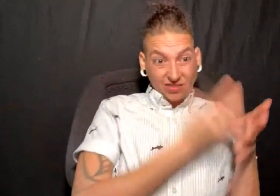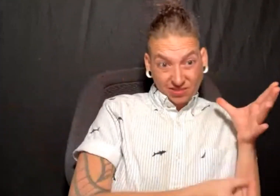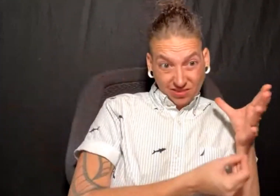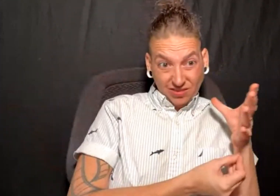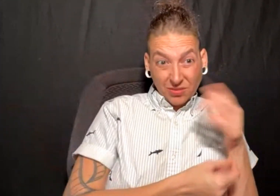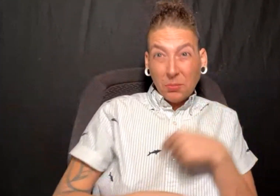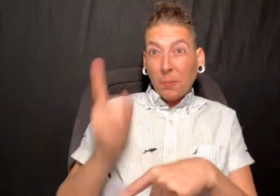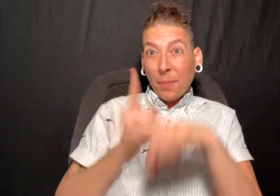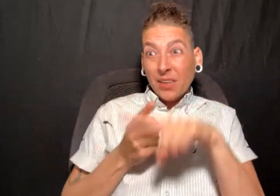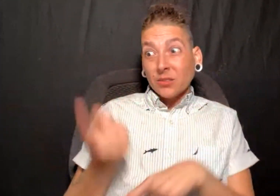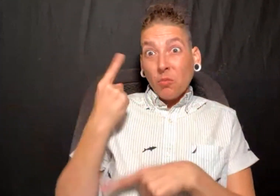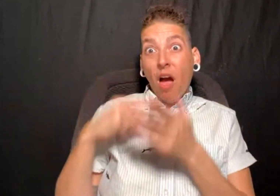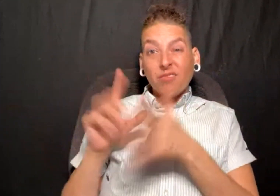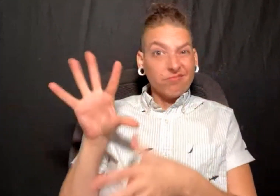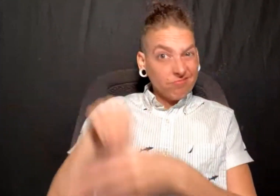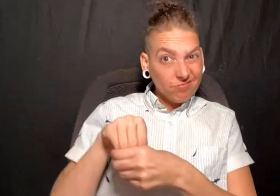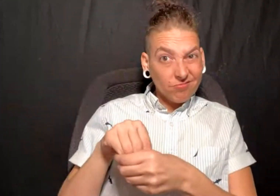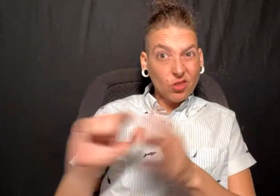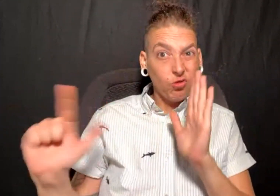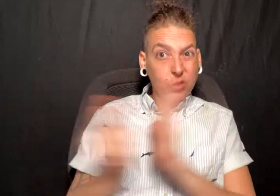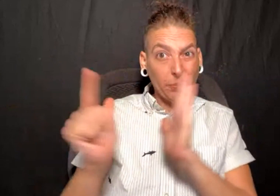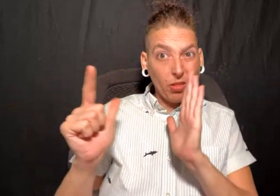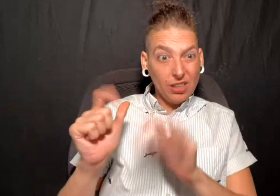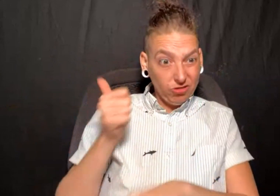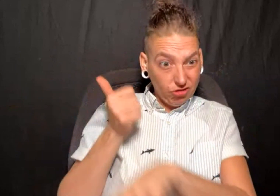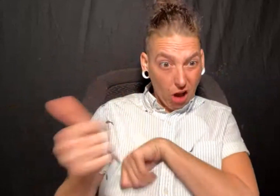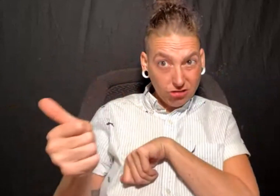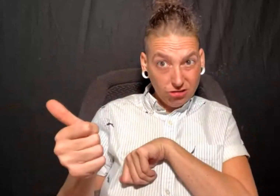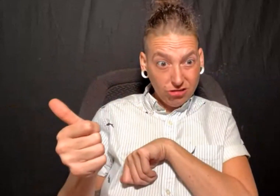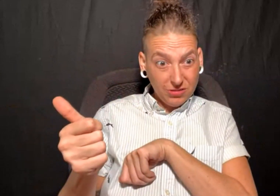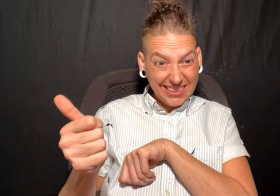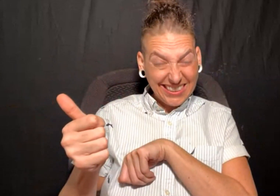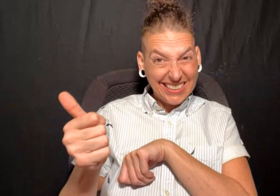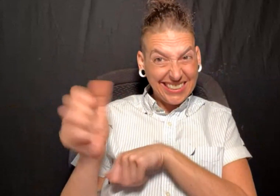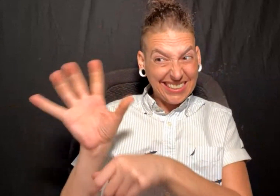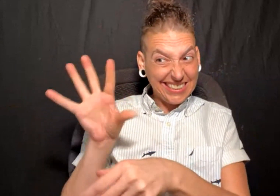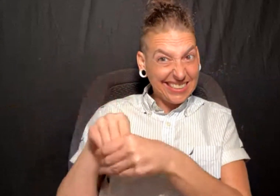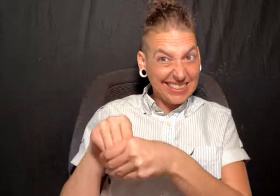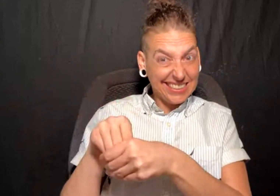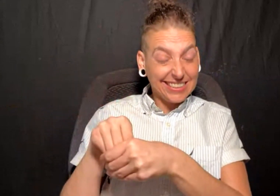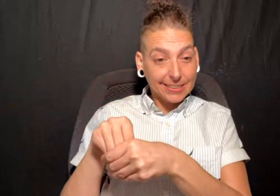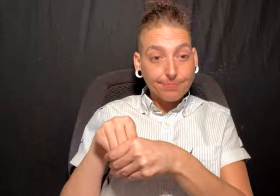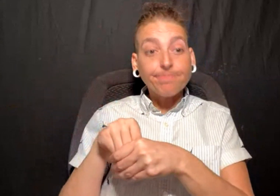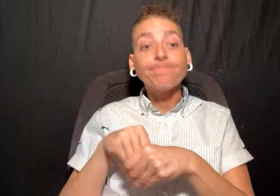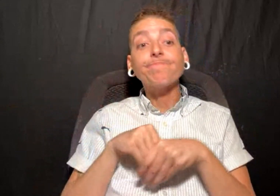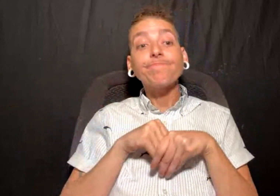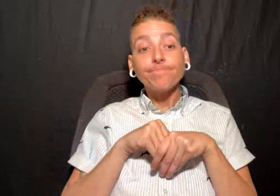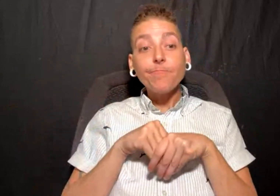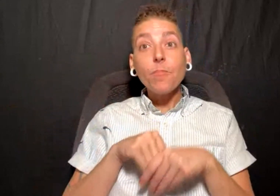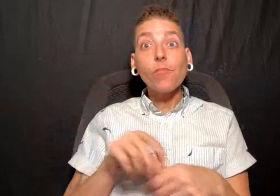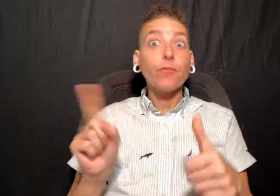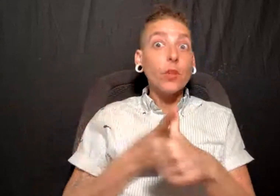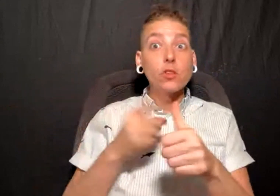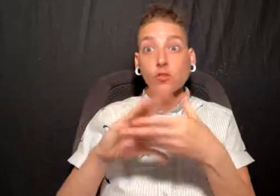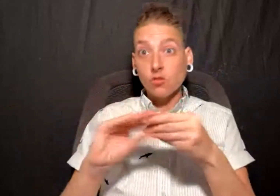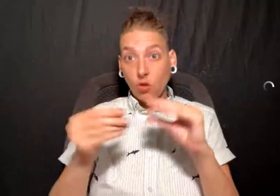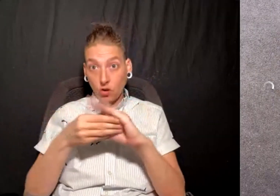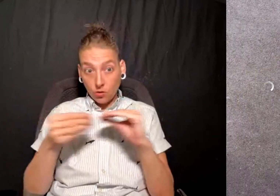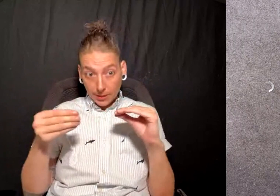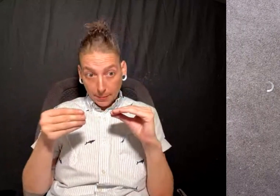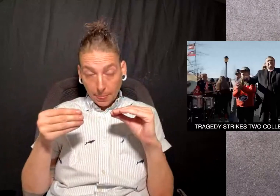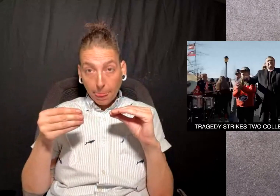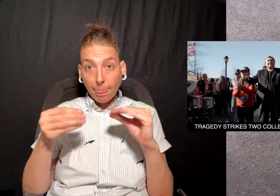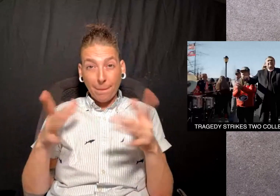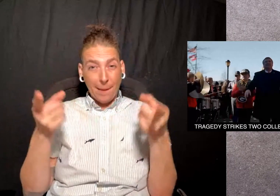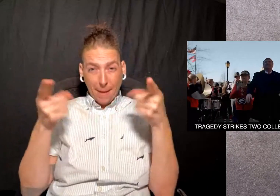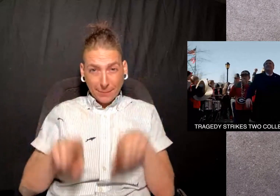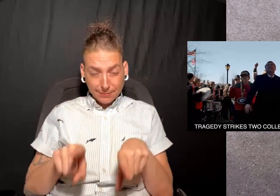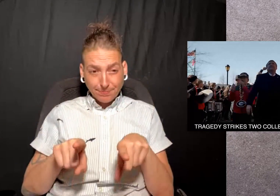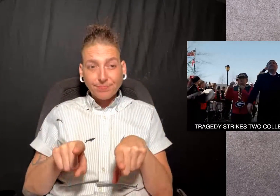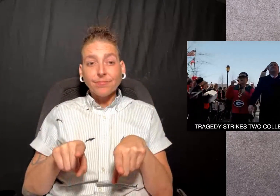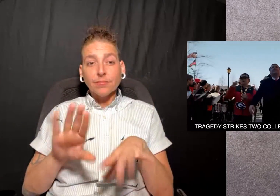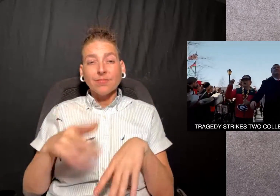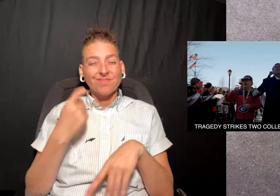and in one instance criminal charges are involved in the first story just a few